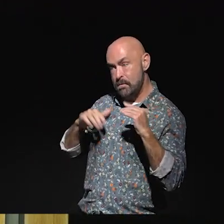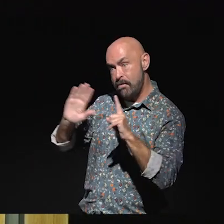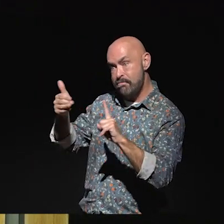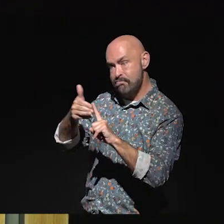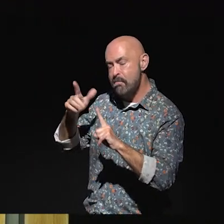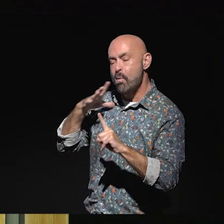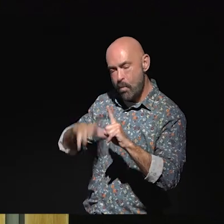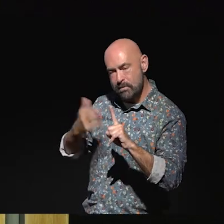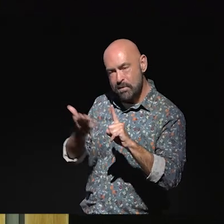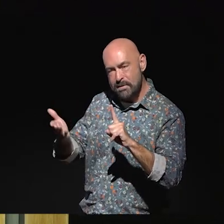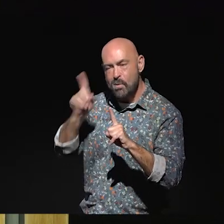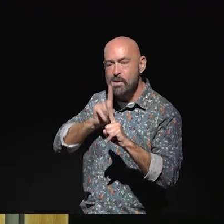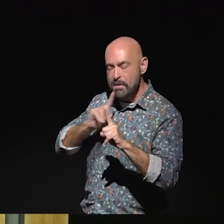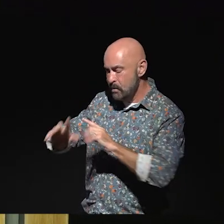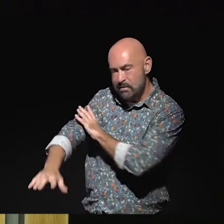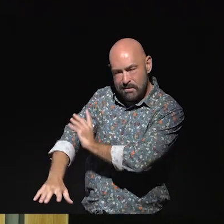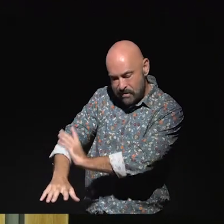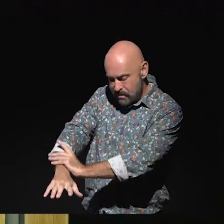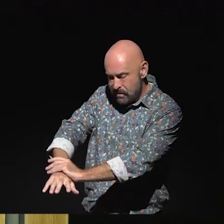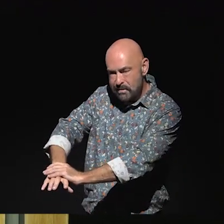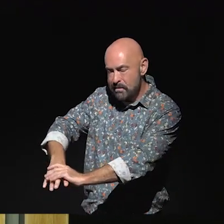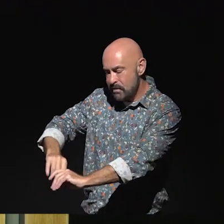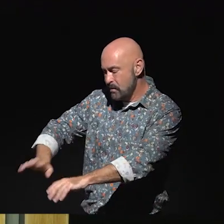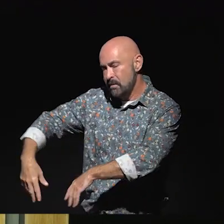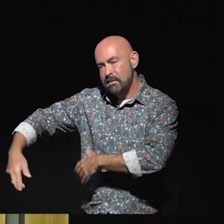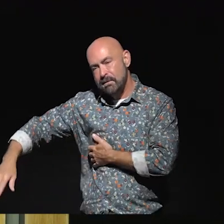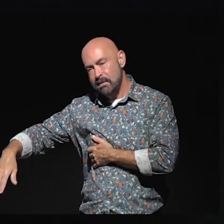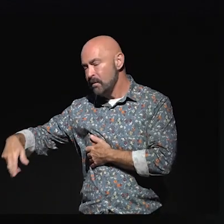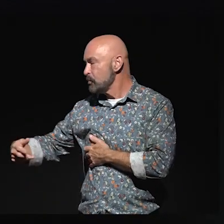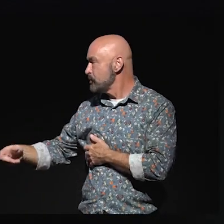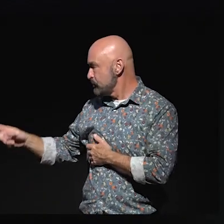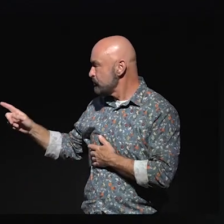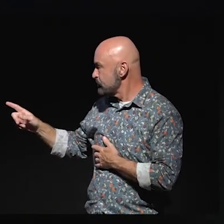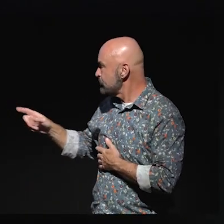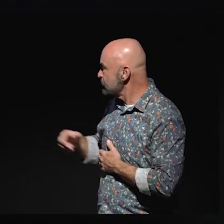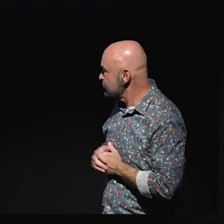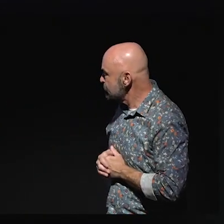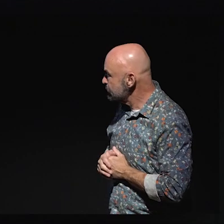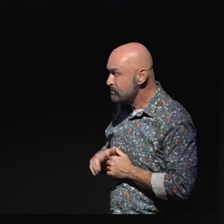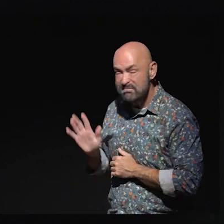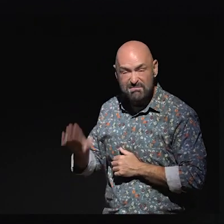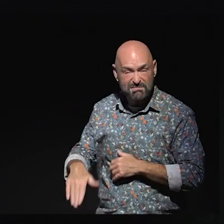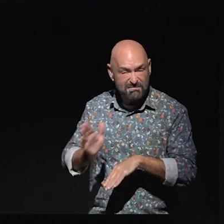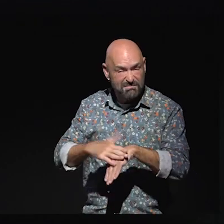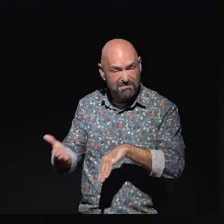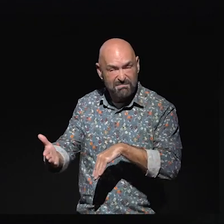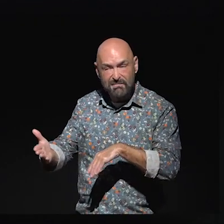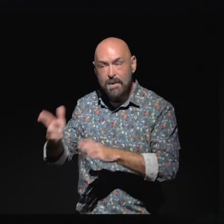to give her this long, lingering arm, and so he doesn't care about naturalism anymore.